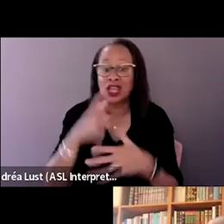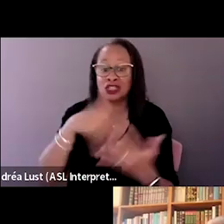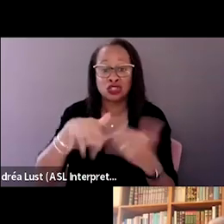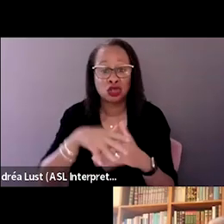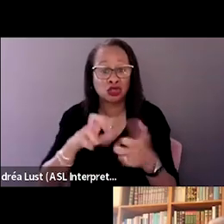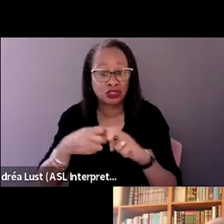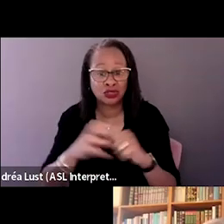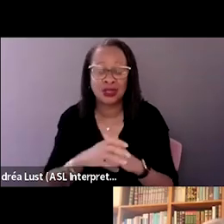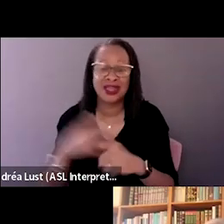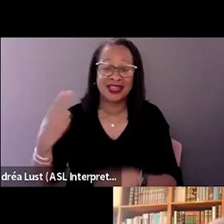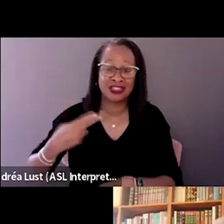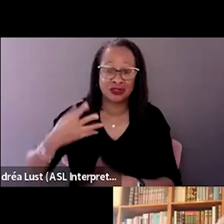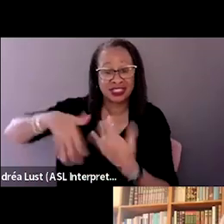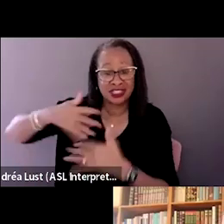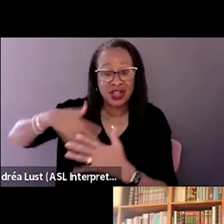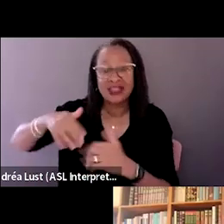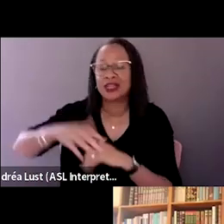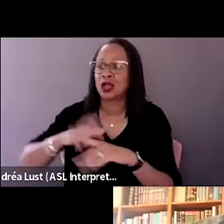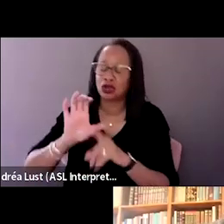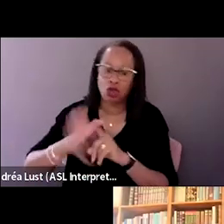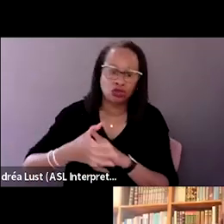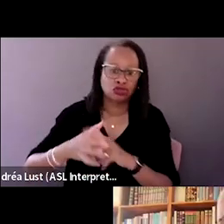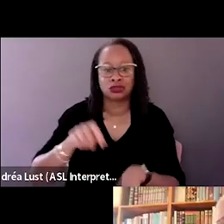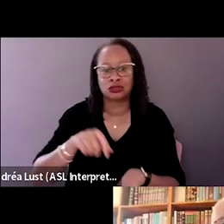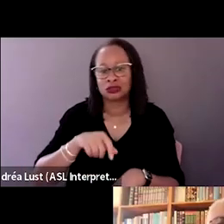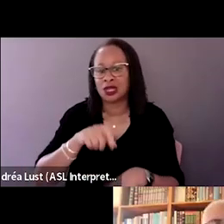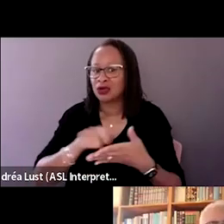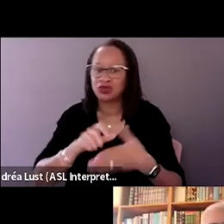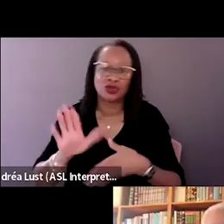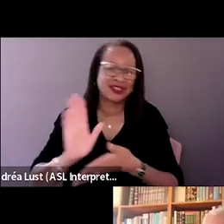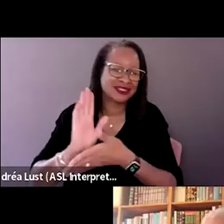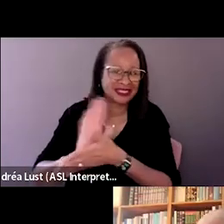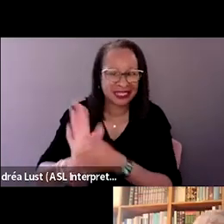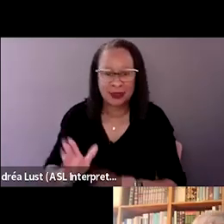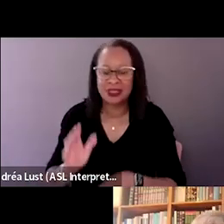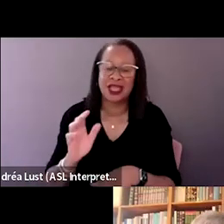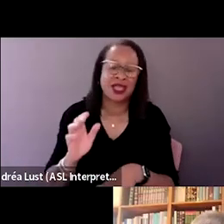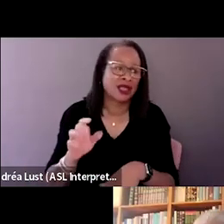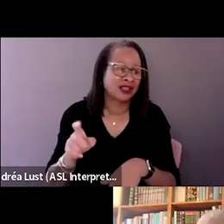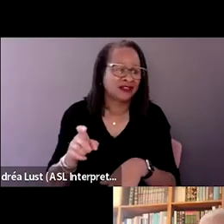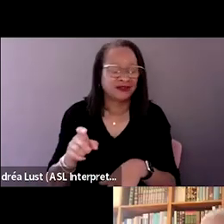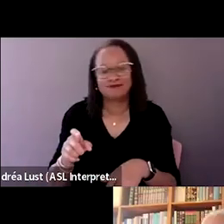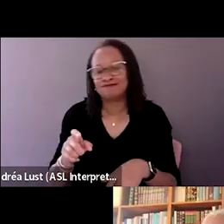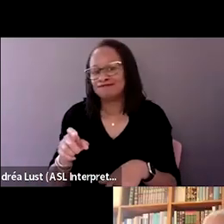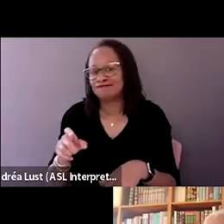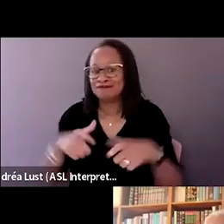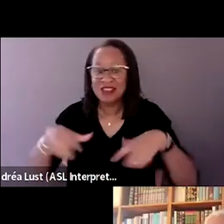society, culture, alter cinema, feature length documentaries everything was there.